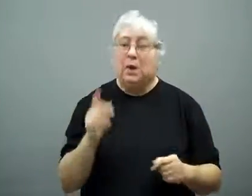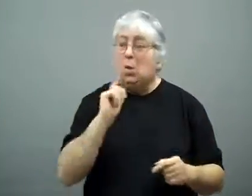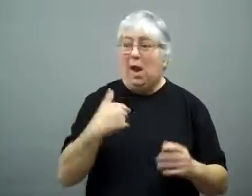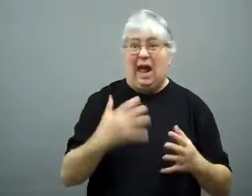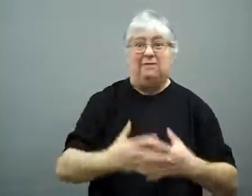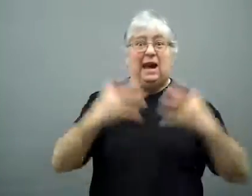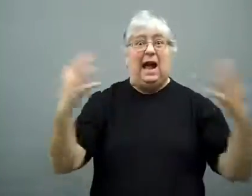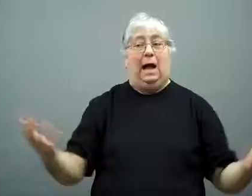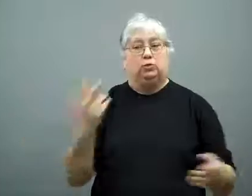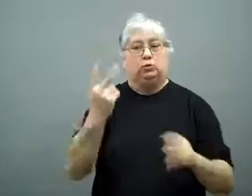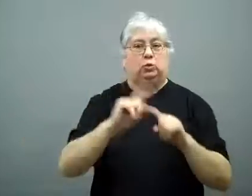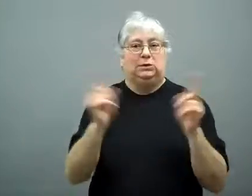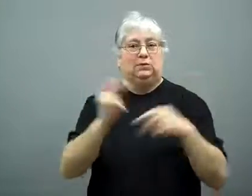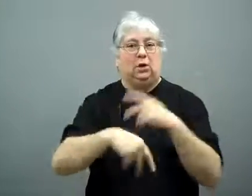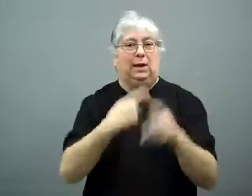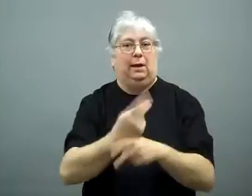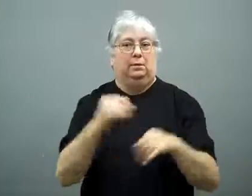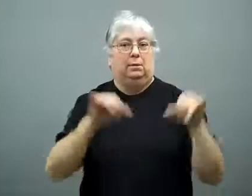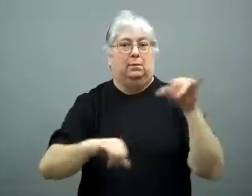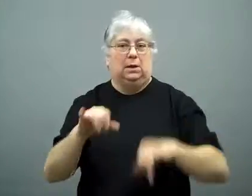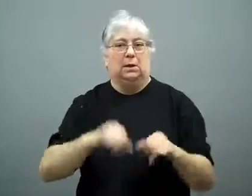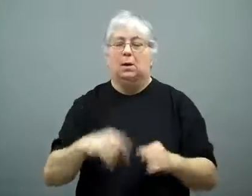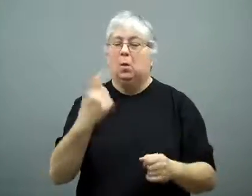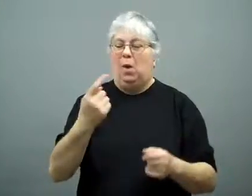It had a lot of two different kinds of chemicals.